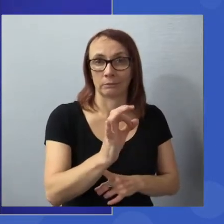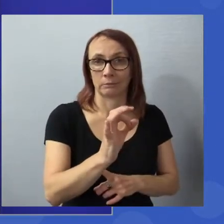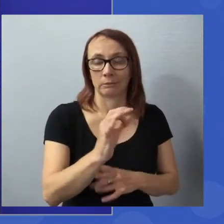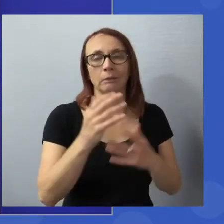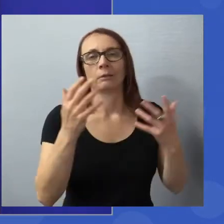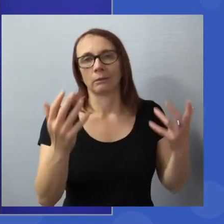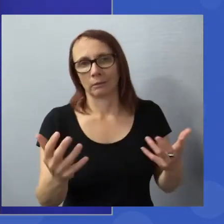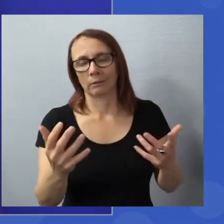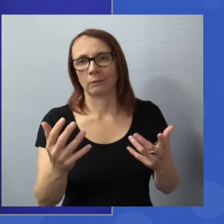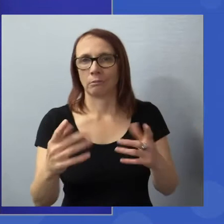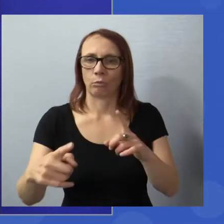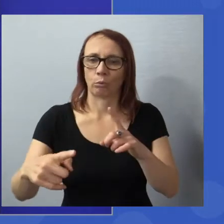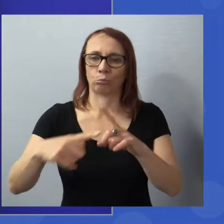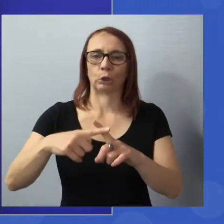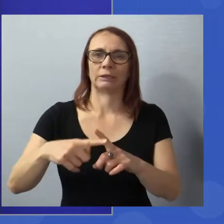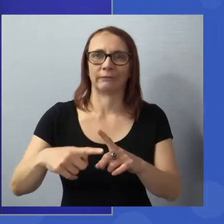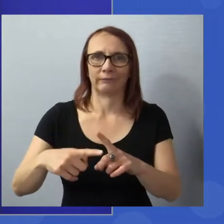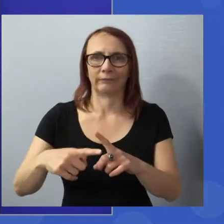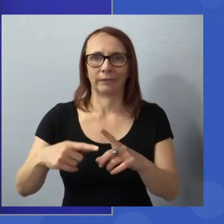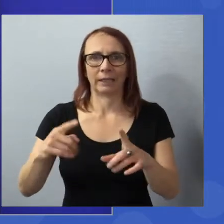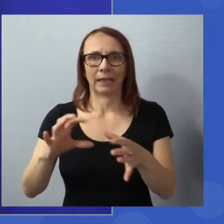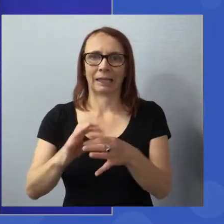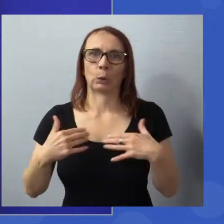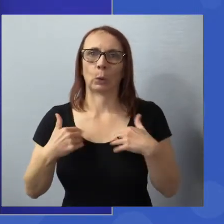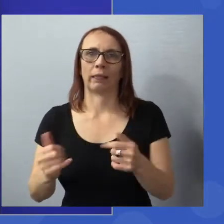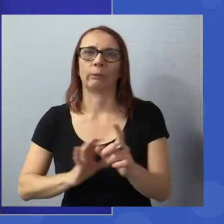they'll be positives when it comes to health improvements and particularly